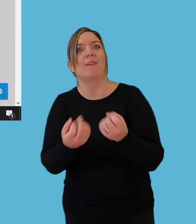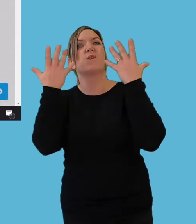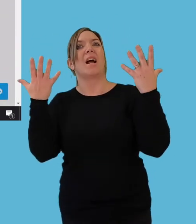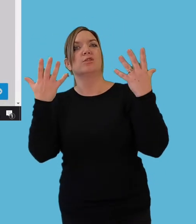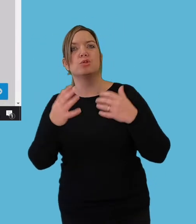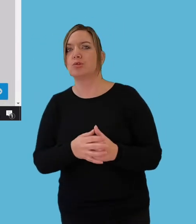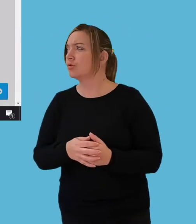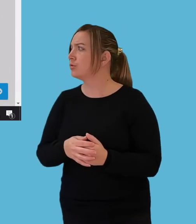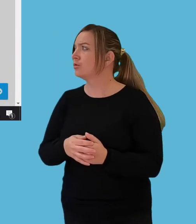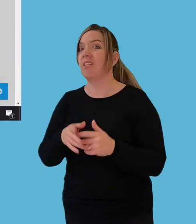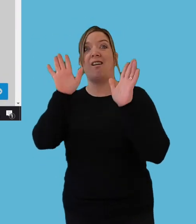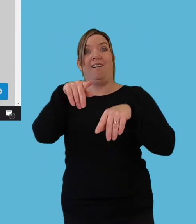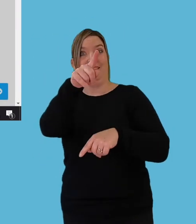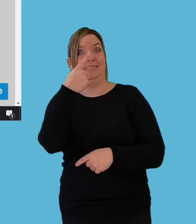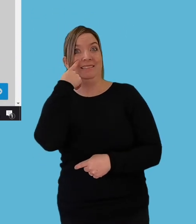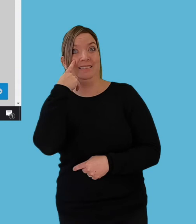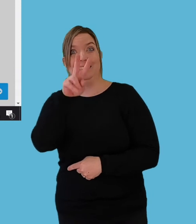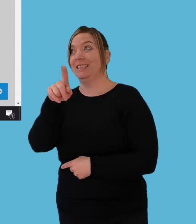and that should solve any issues.